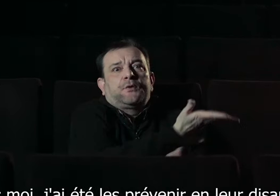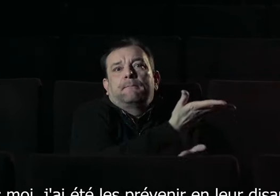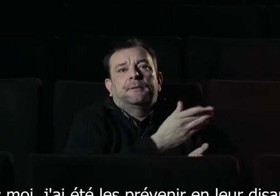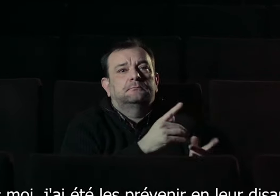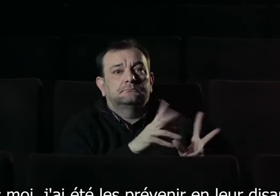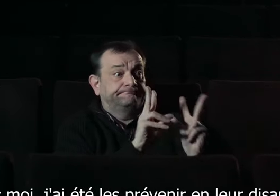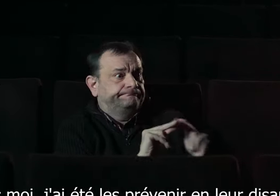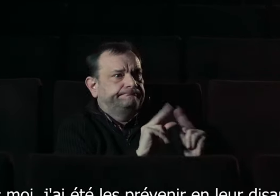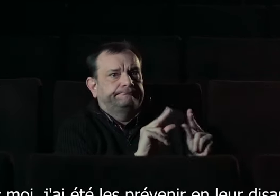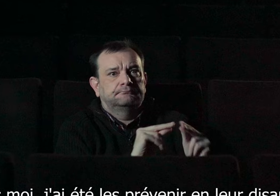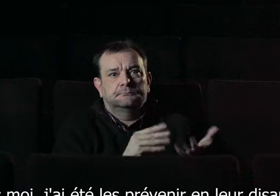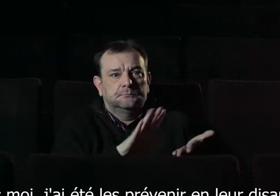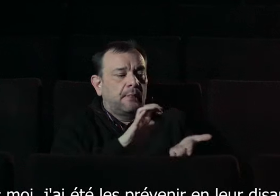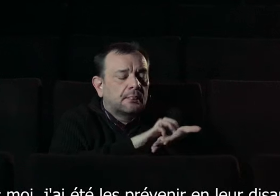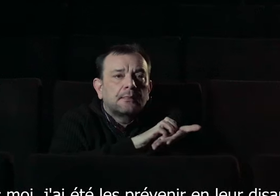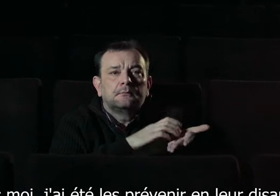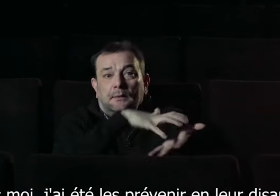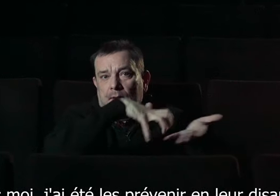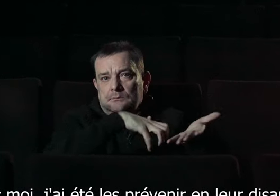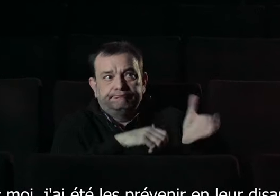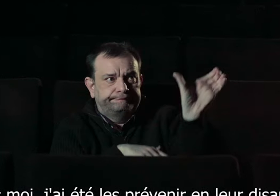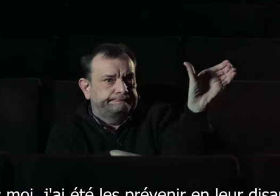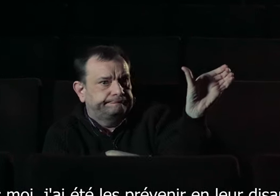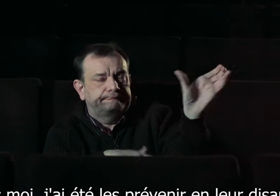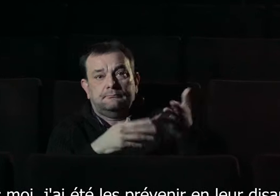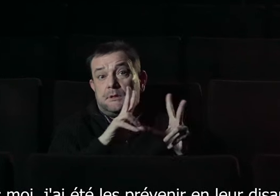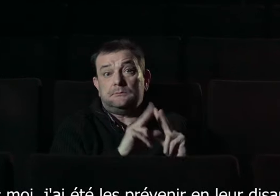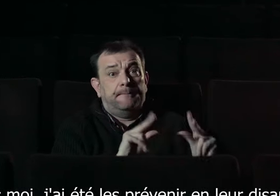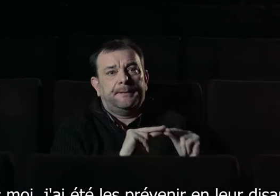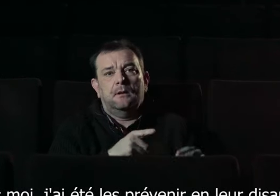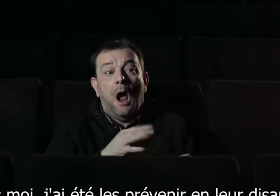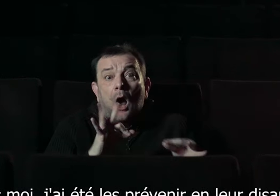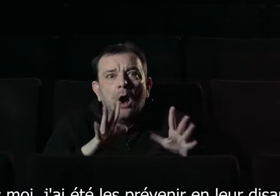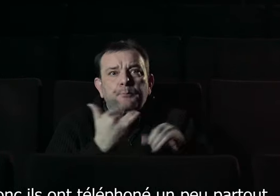So I went to warn them, telling them that it was written on the program.